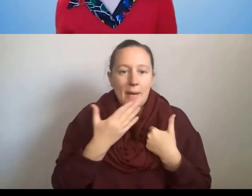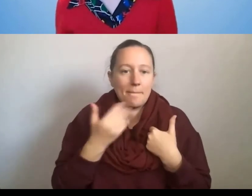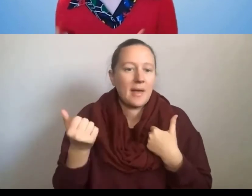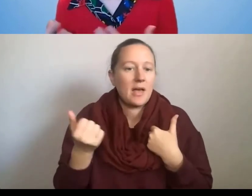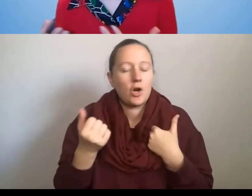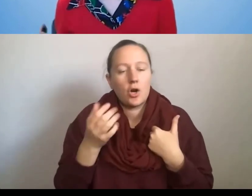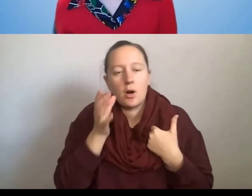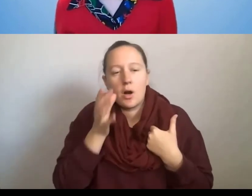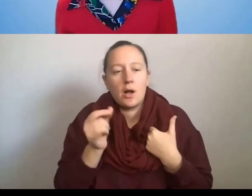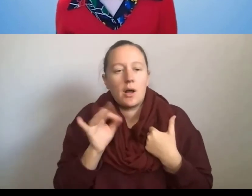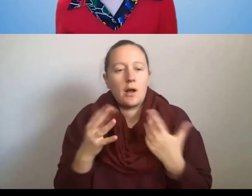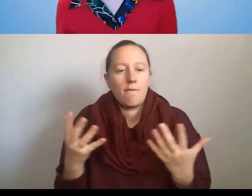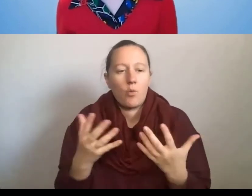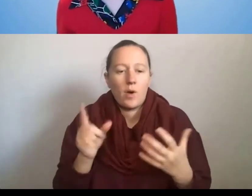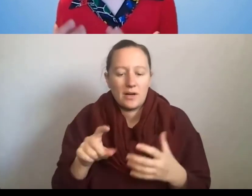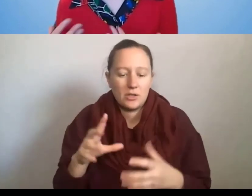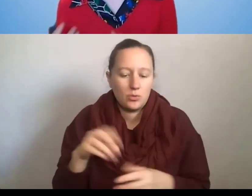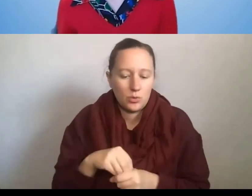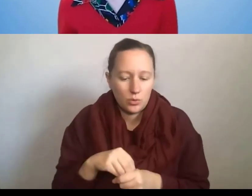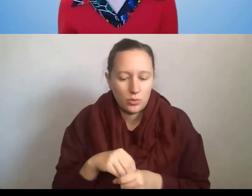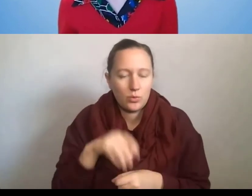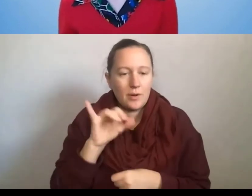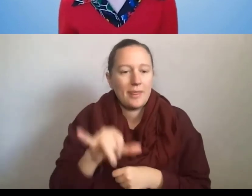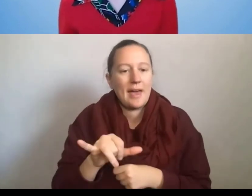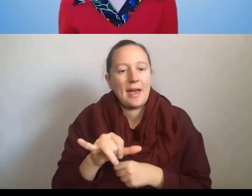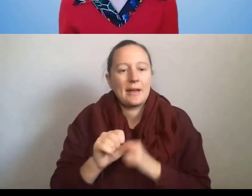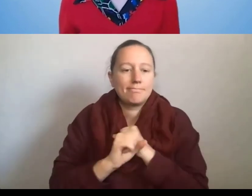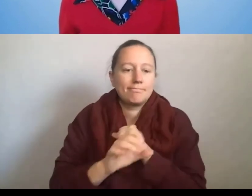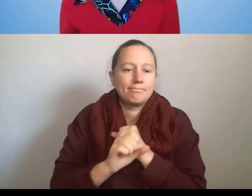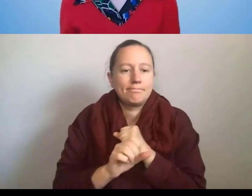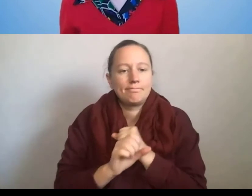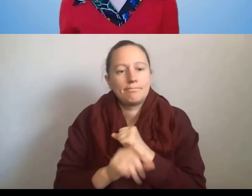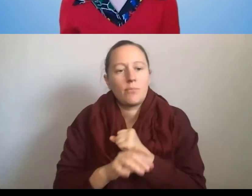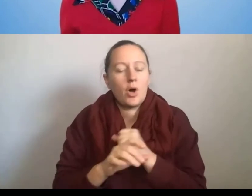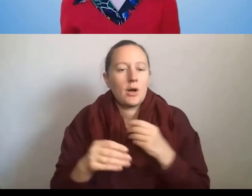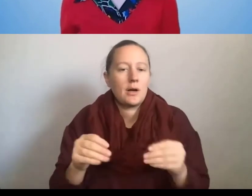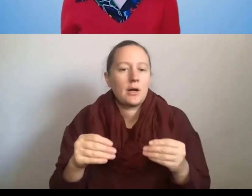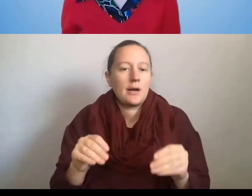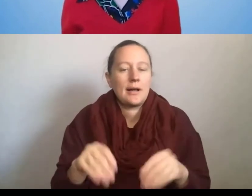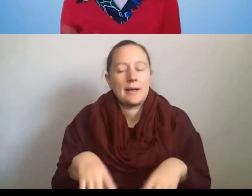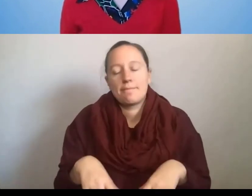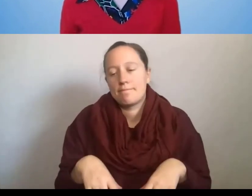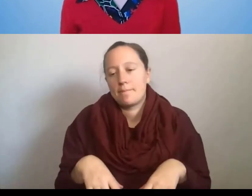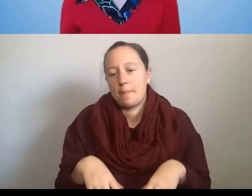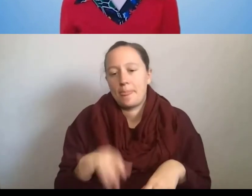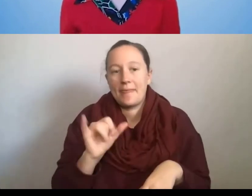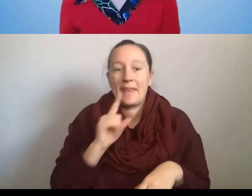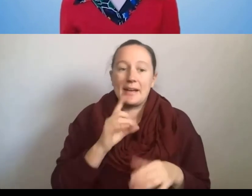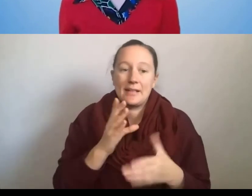of what needs to be in that commercialization plan, which is a part of the phase two.